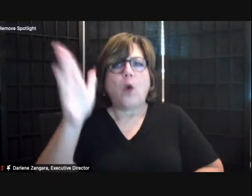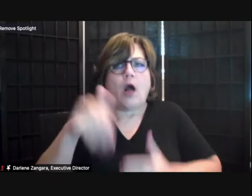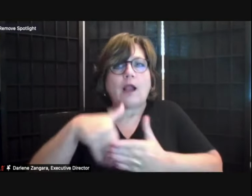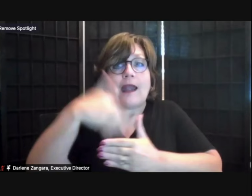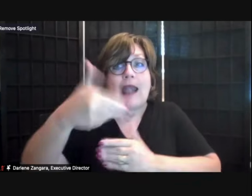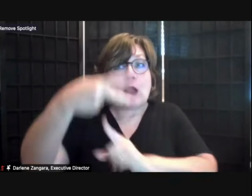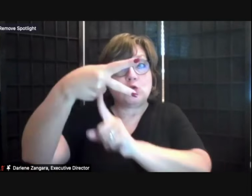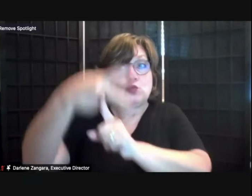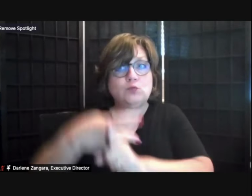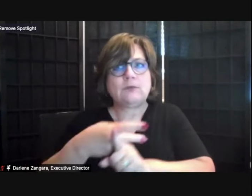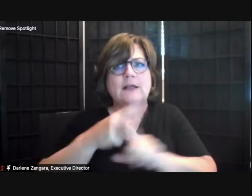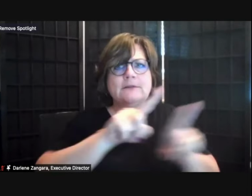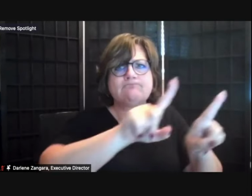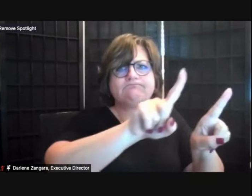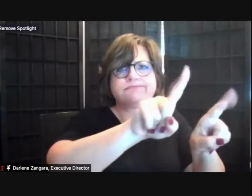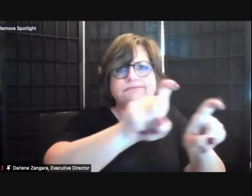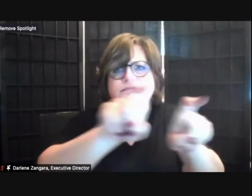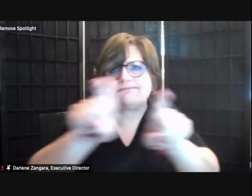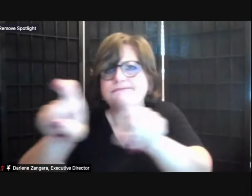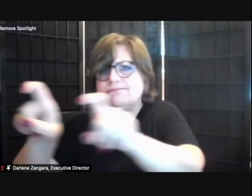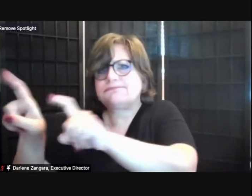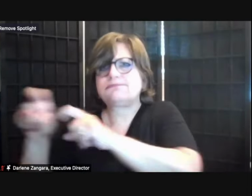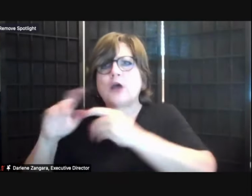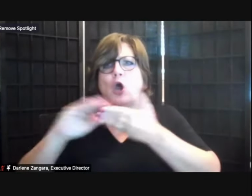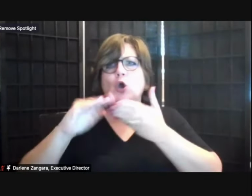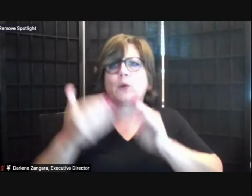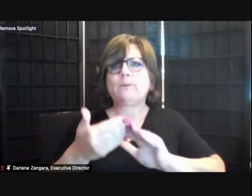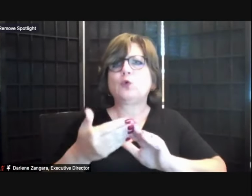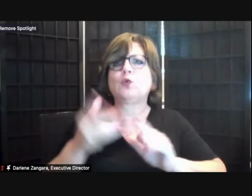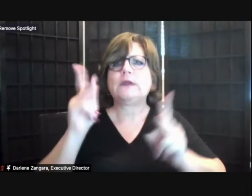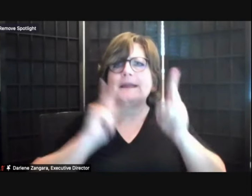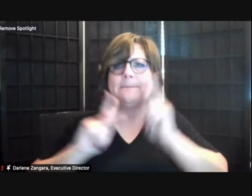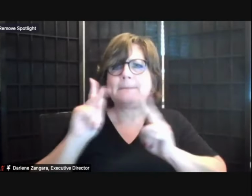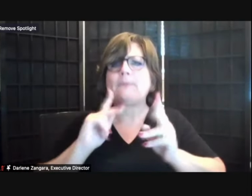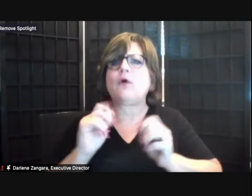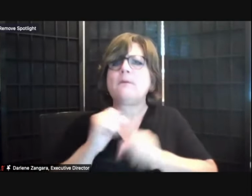next two months, we will survey the community and people and make